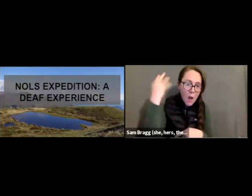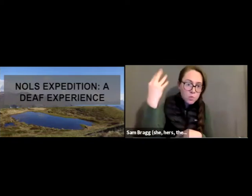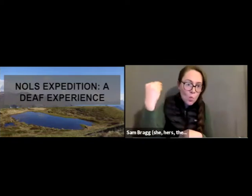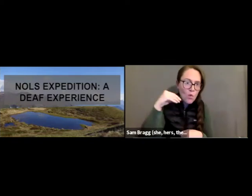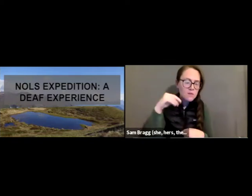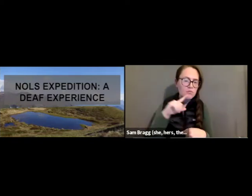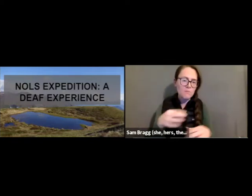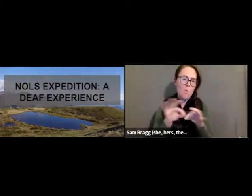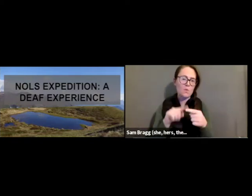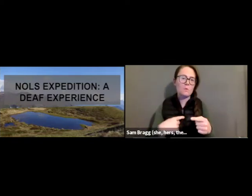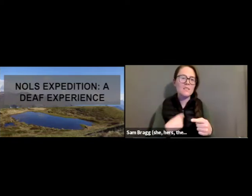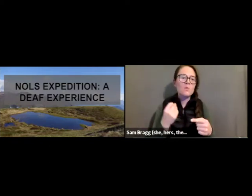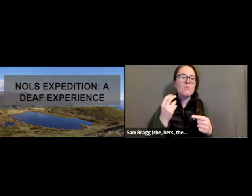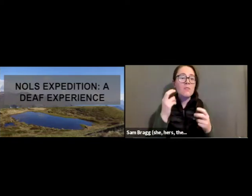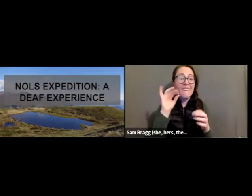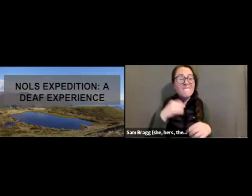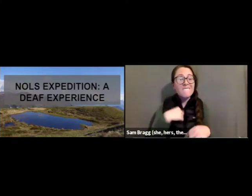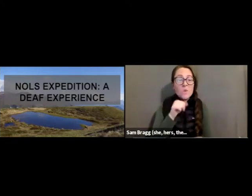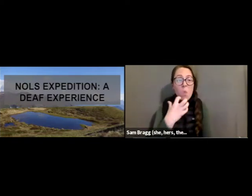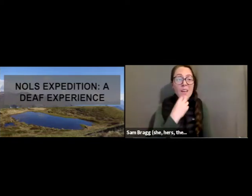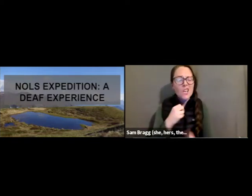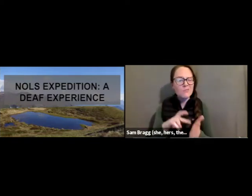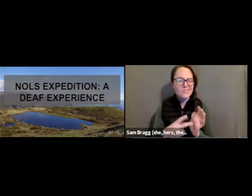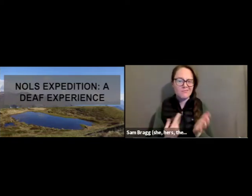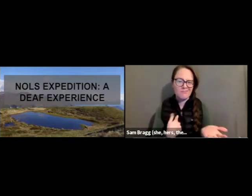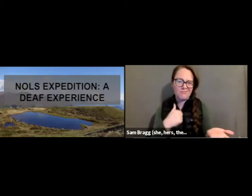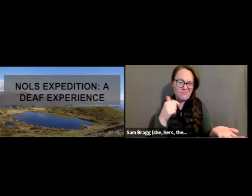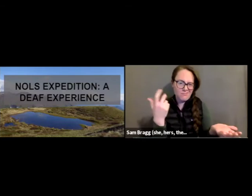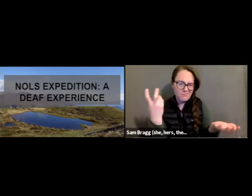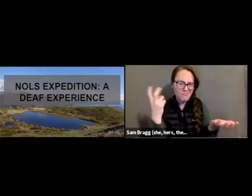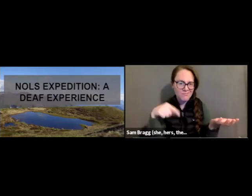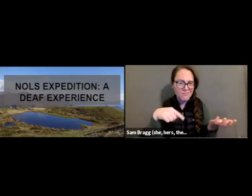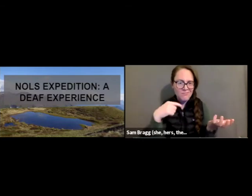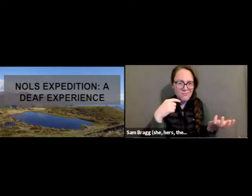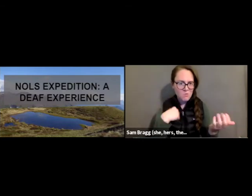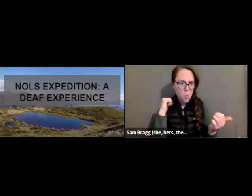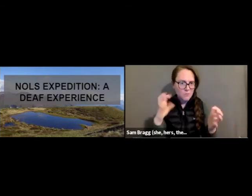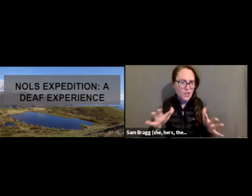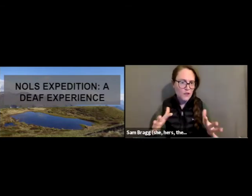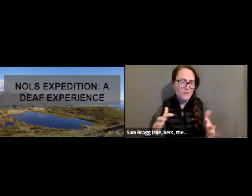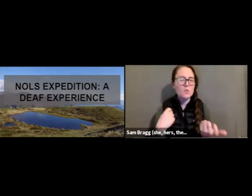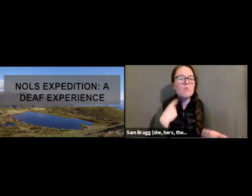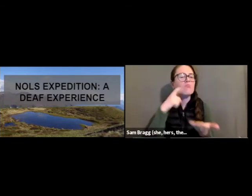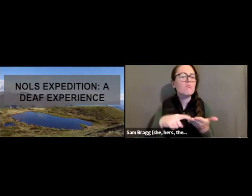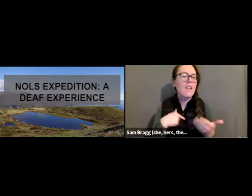about this topic. It's very important to me and you know if I didn't care about it I probably